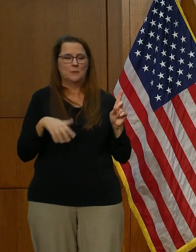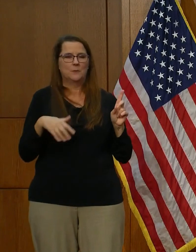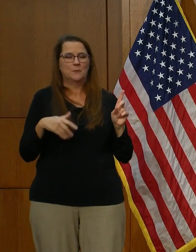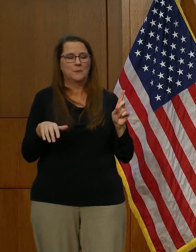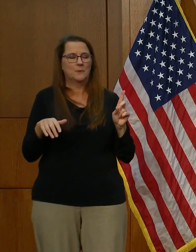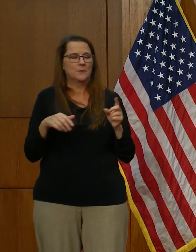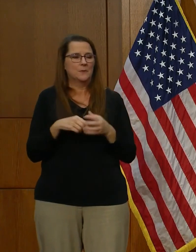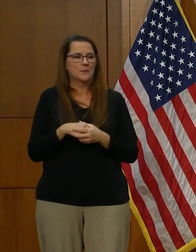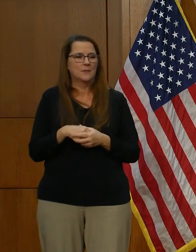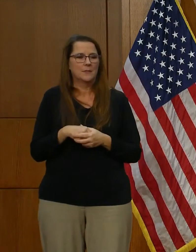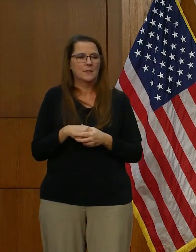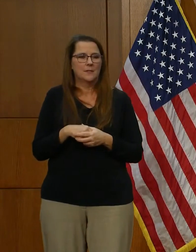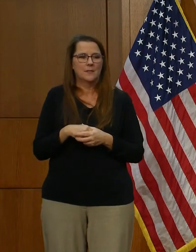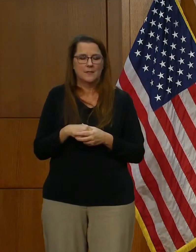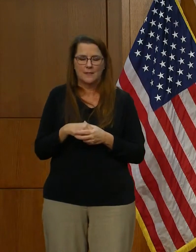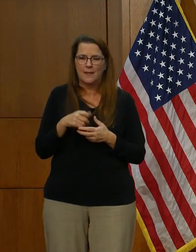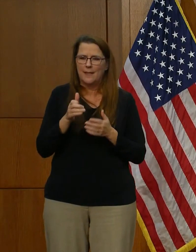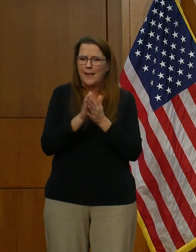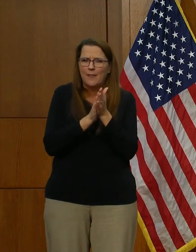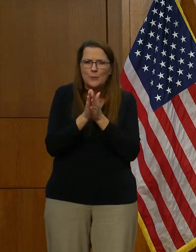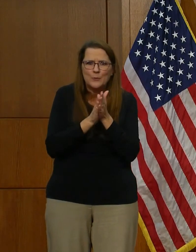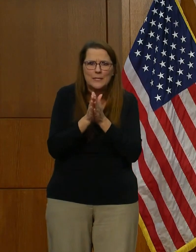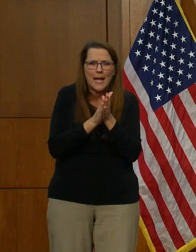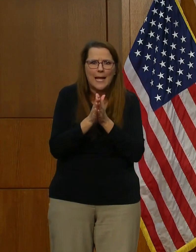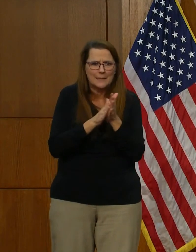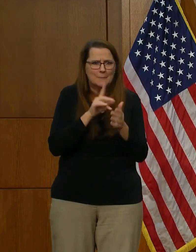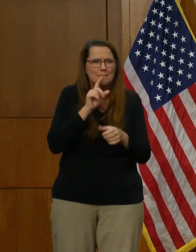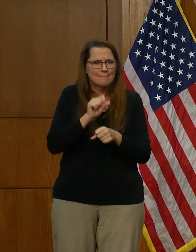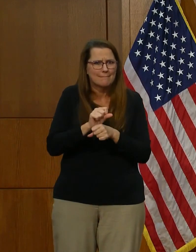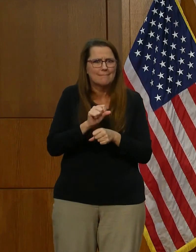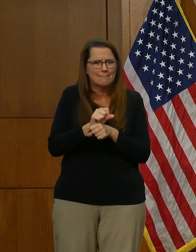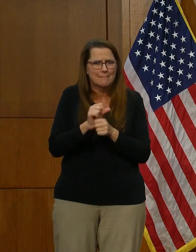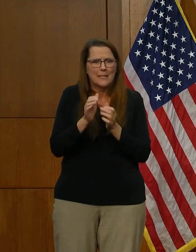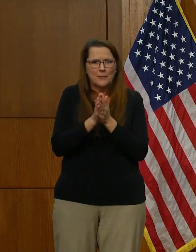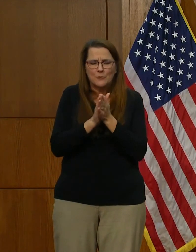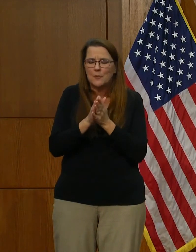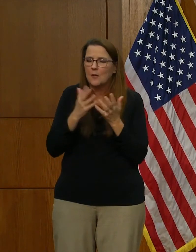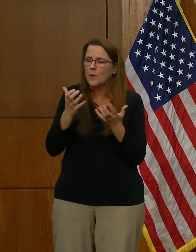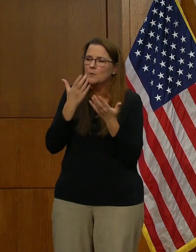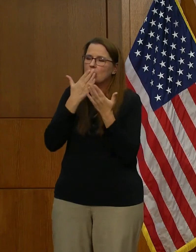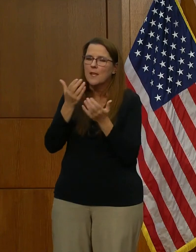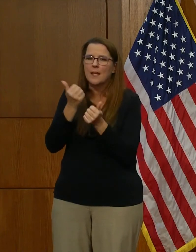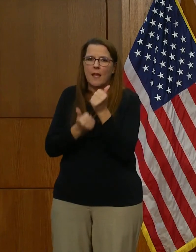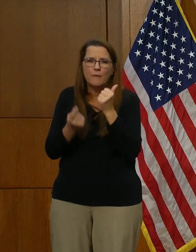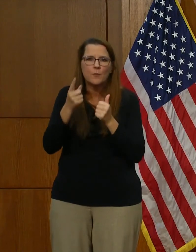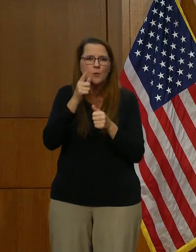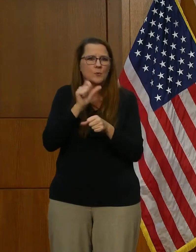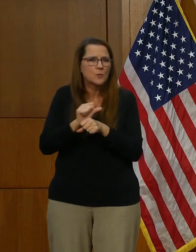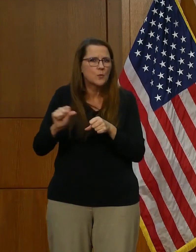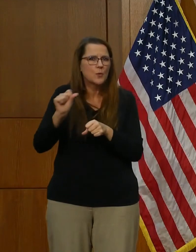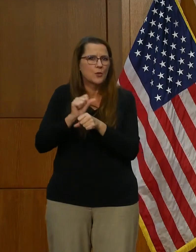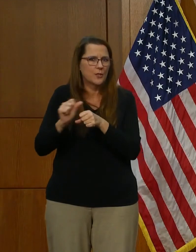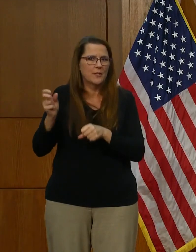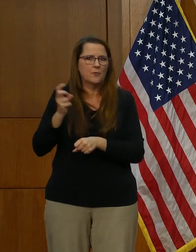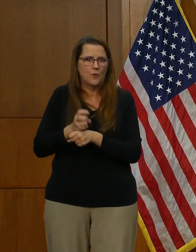AND WE'VE SEEN THE DIFFERENCE. THIS IS MAKING THE ENTHUSIASM IS REAL. AND I WANT TO THANK